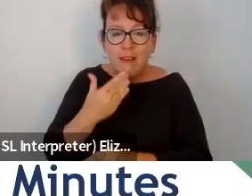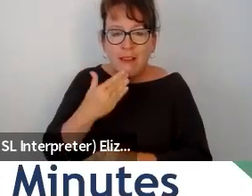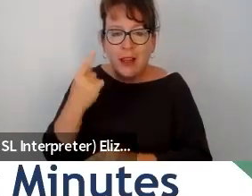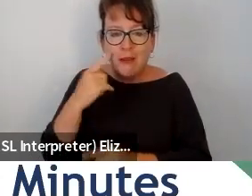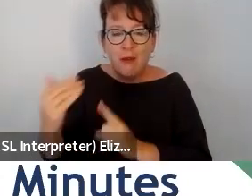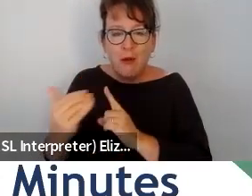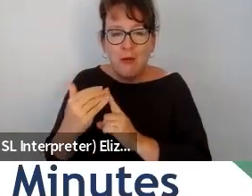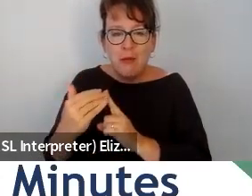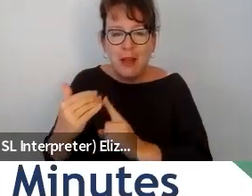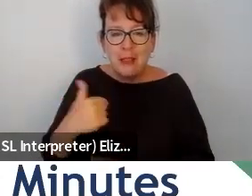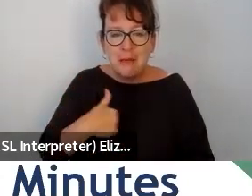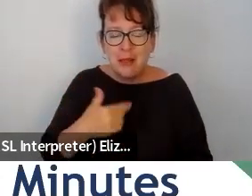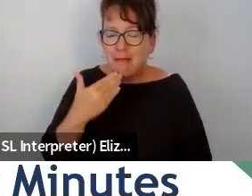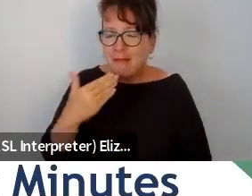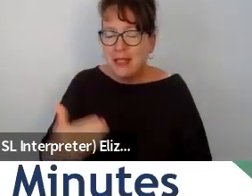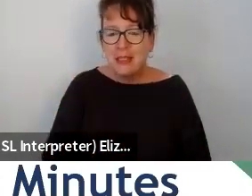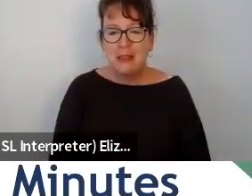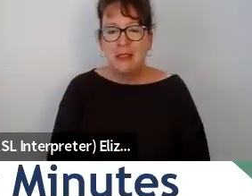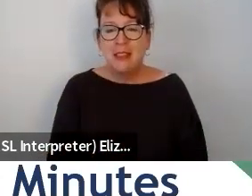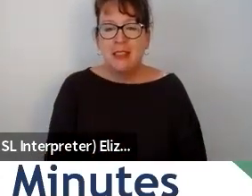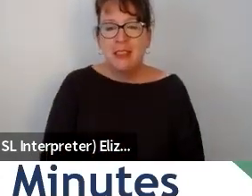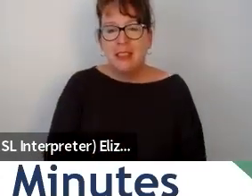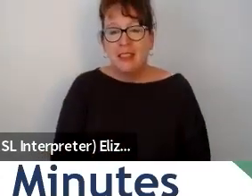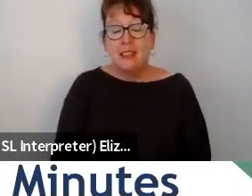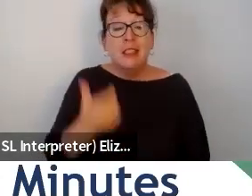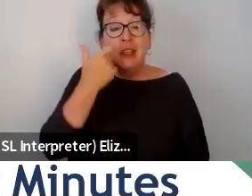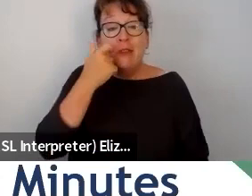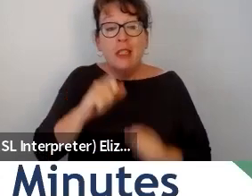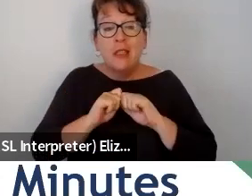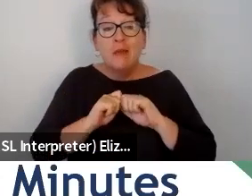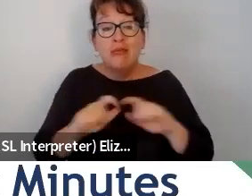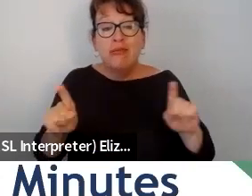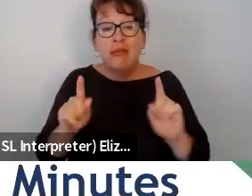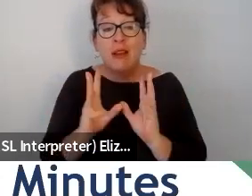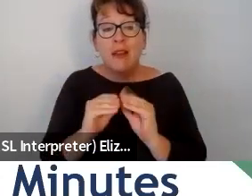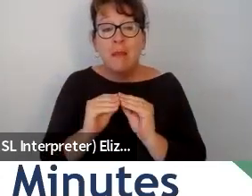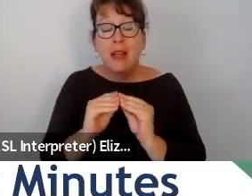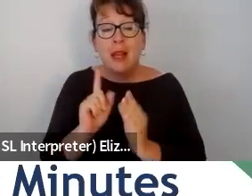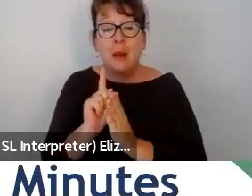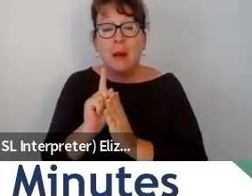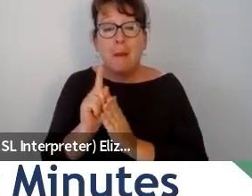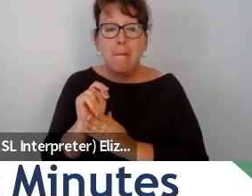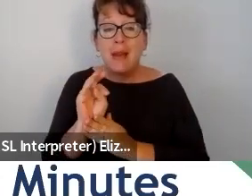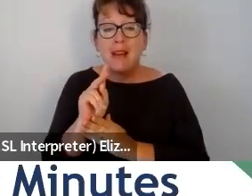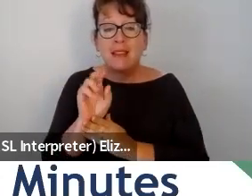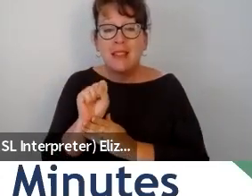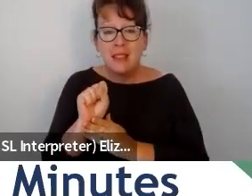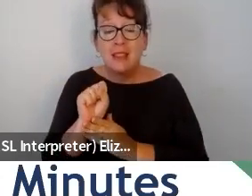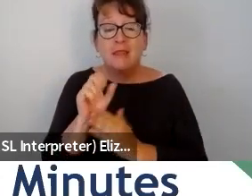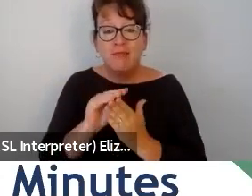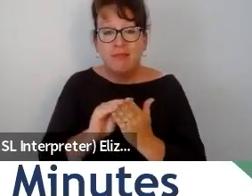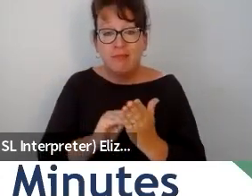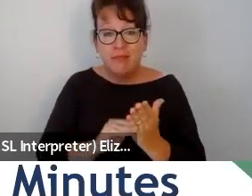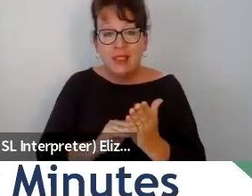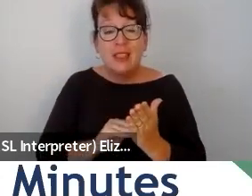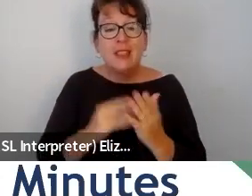I think, please. So I don't think this is a real shock to anybody on this call, but as we